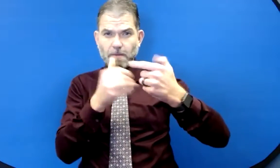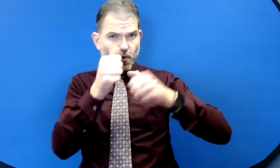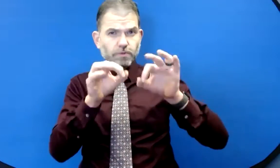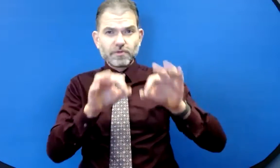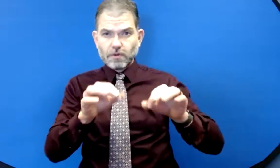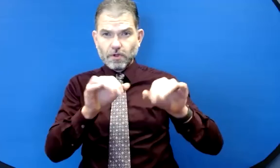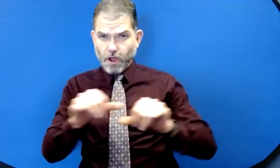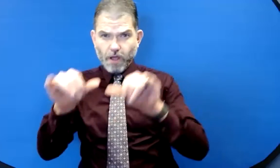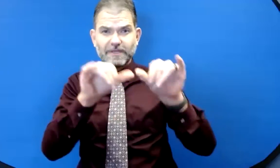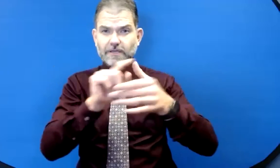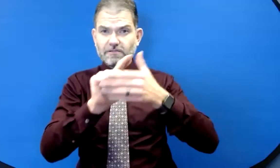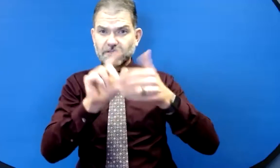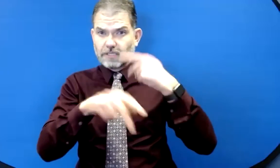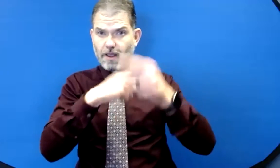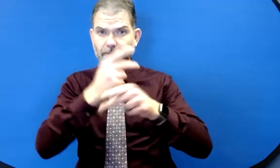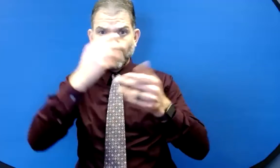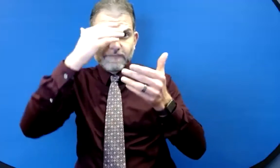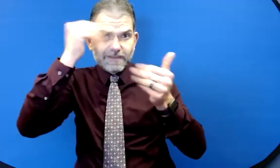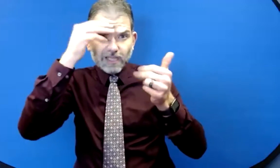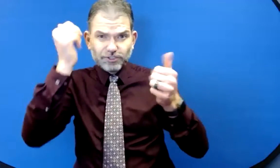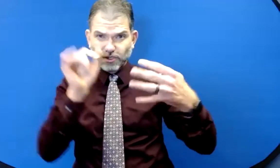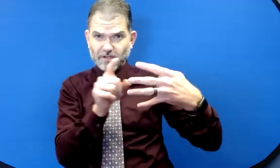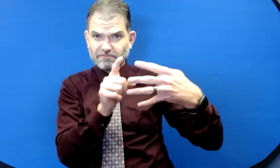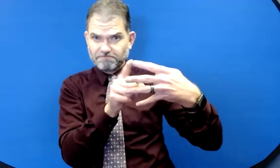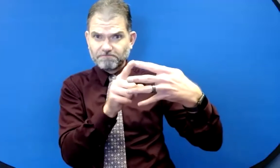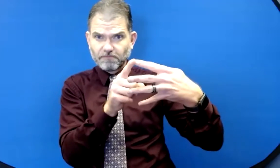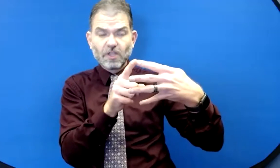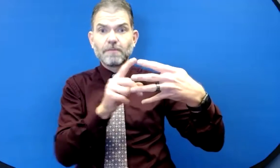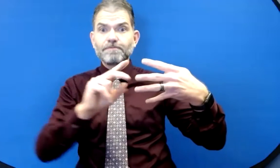ASL Interpreter: so Alzheimer's is the most common type of dementia.